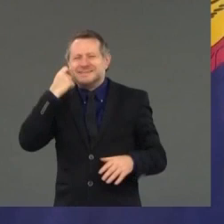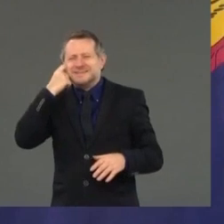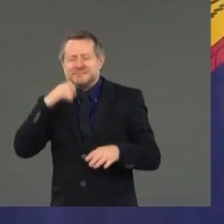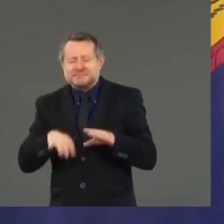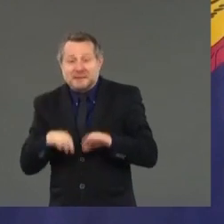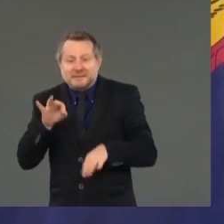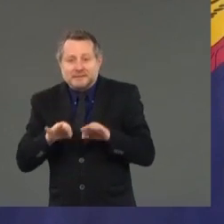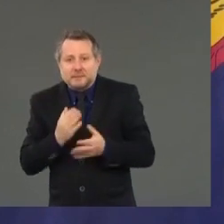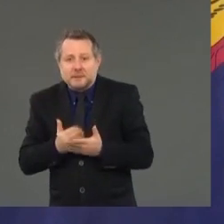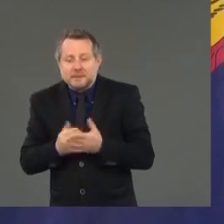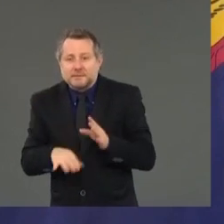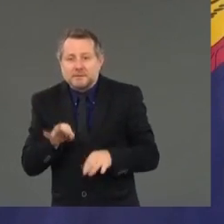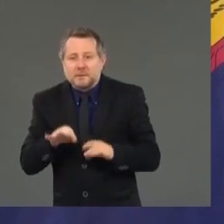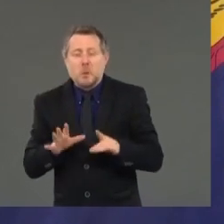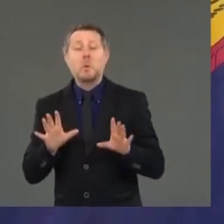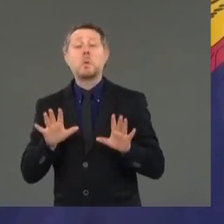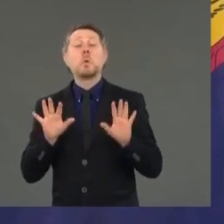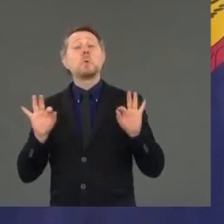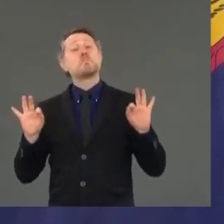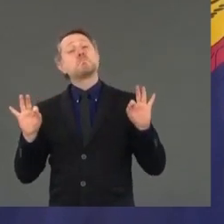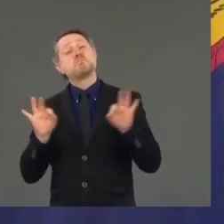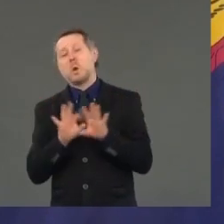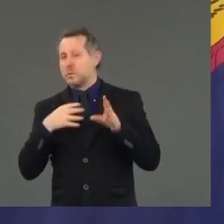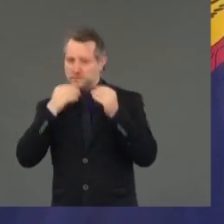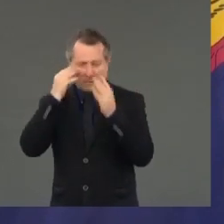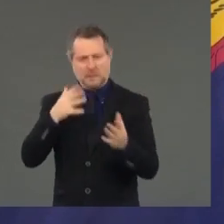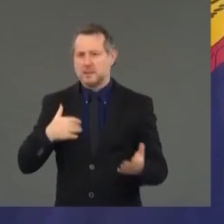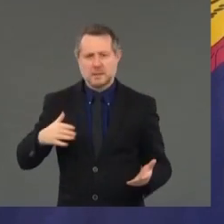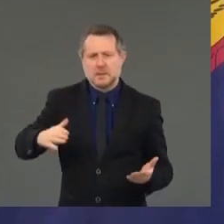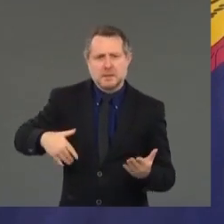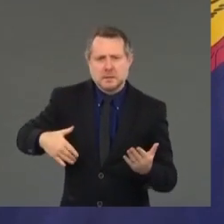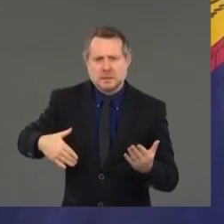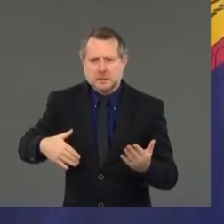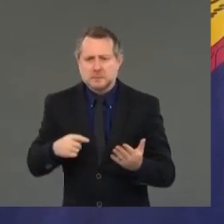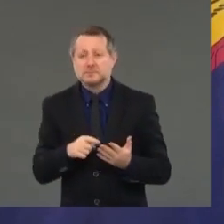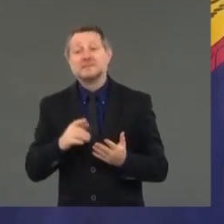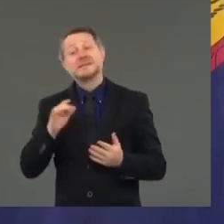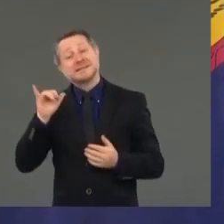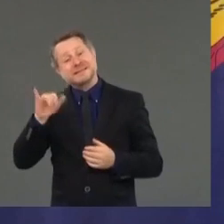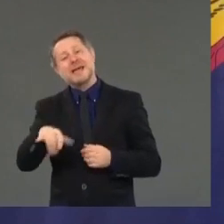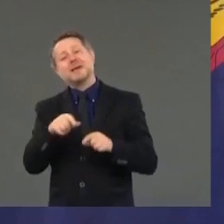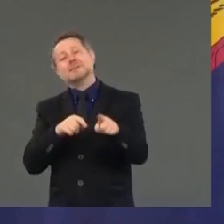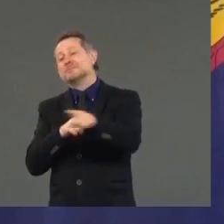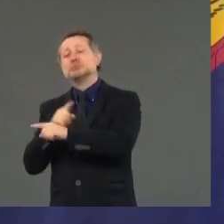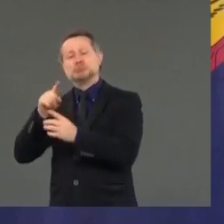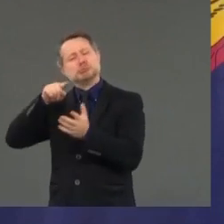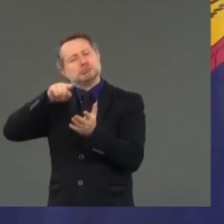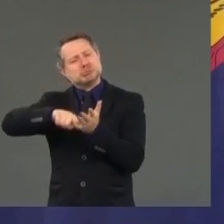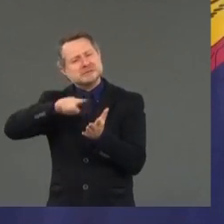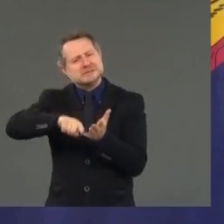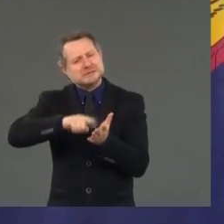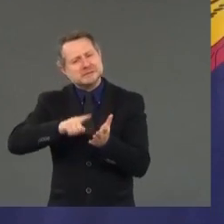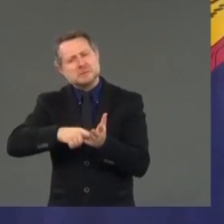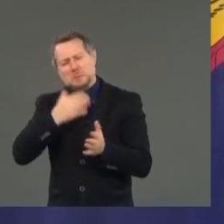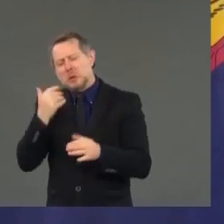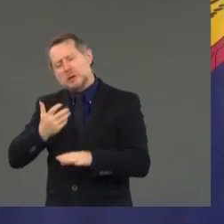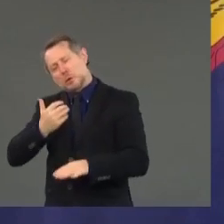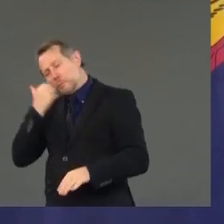THERE HASN'T BEEN ANY RECENT DEVELOPMENT OF ANY SIGNIFICANCE.